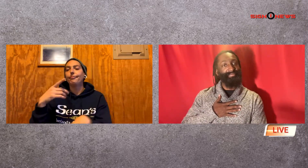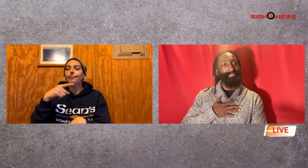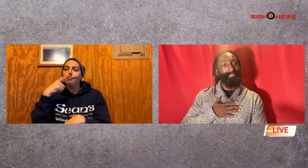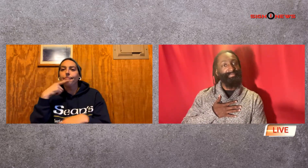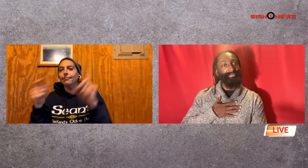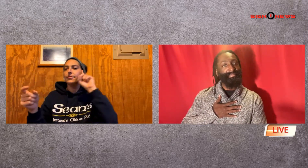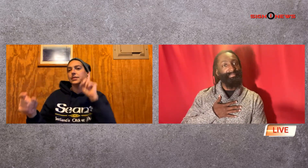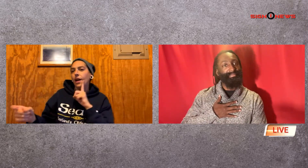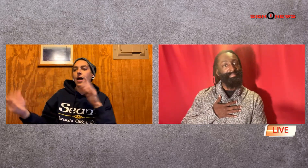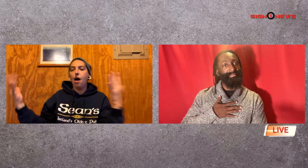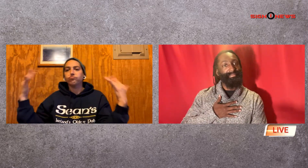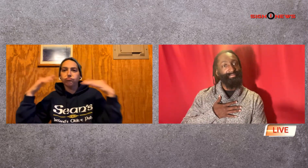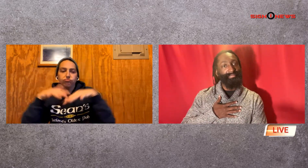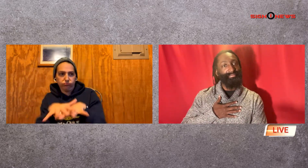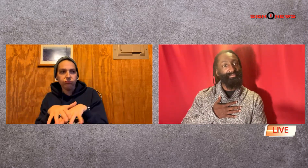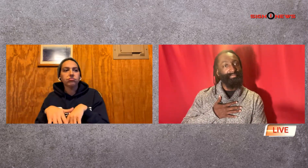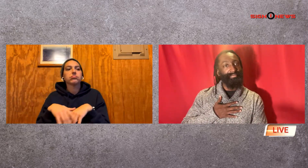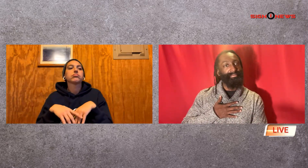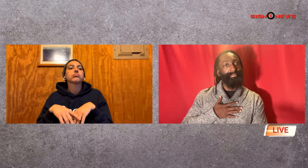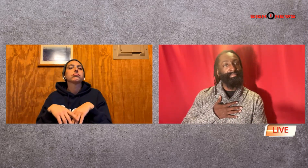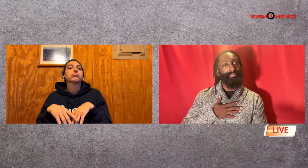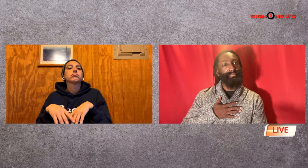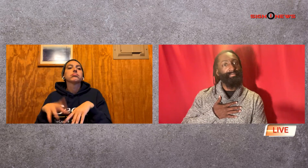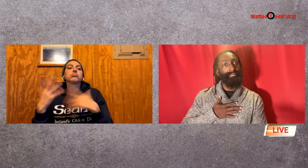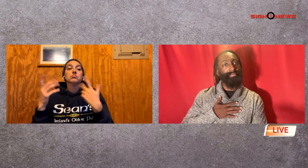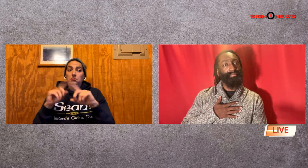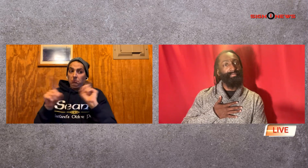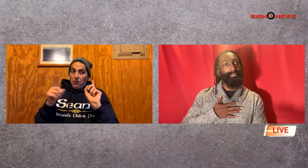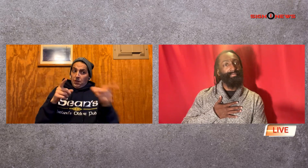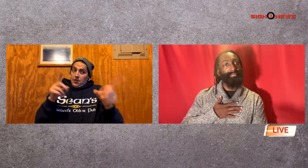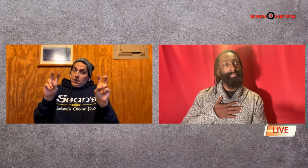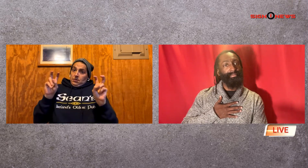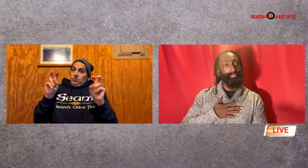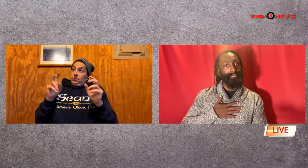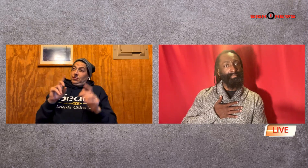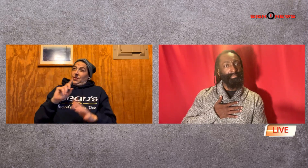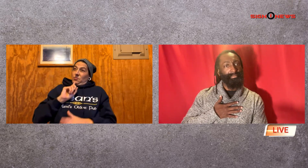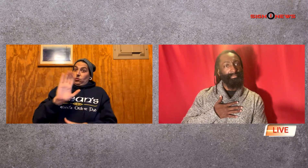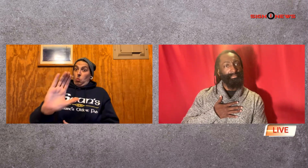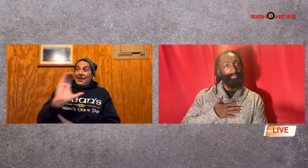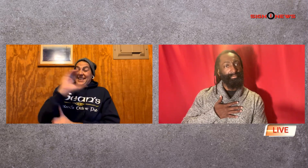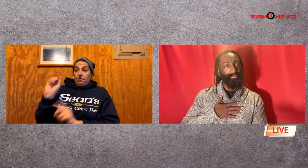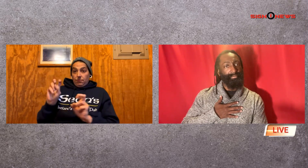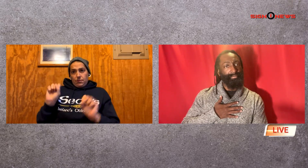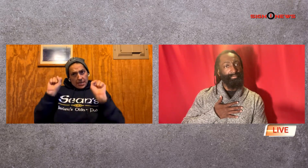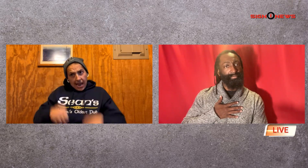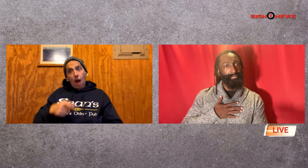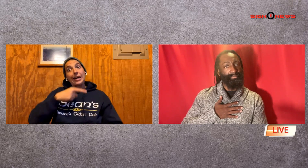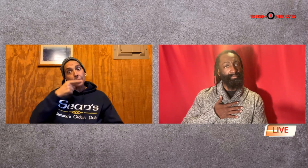invites both deaf and hard of hearing people but what is your company can hearing people